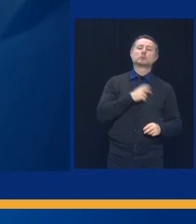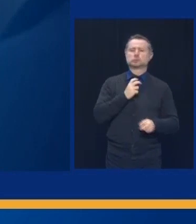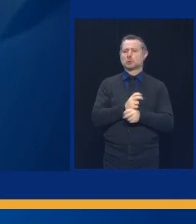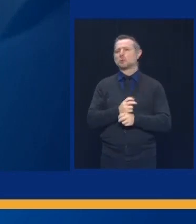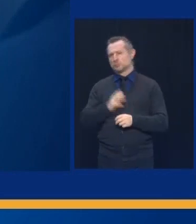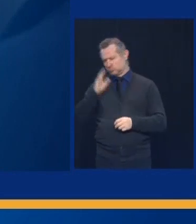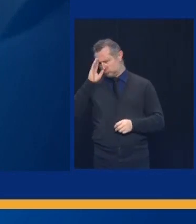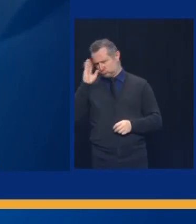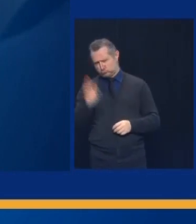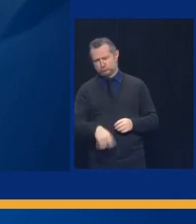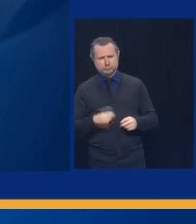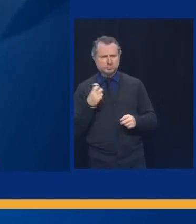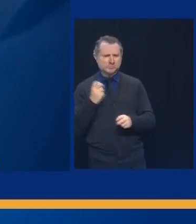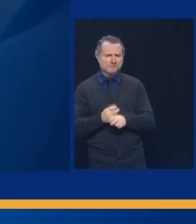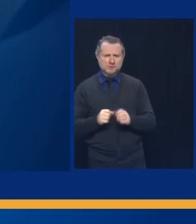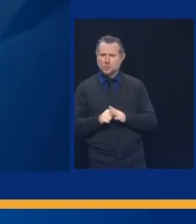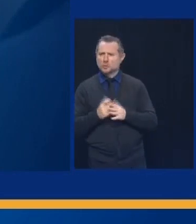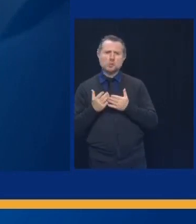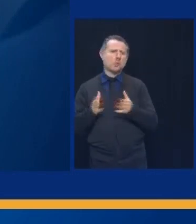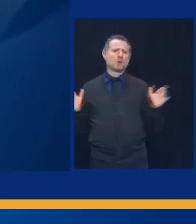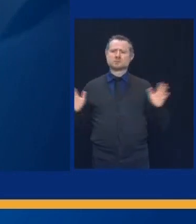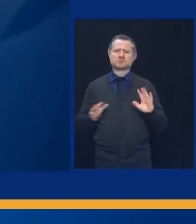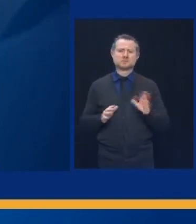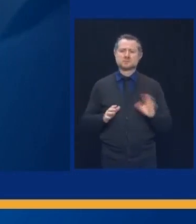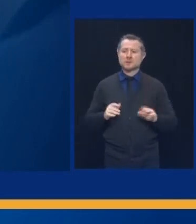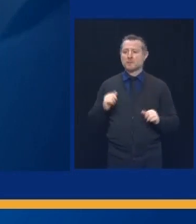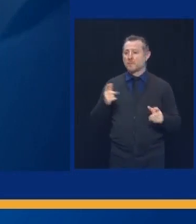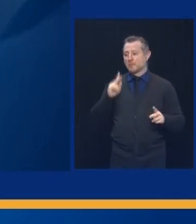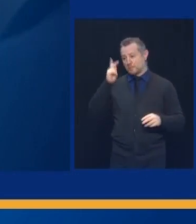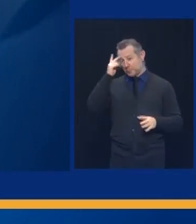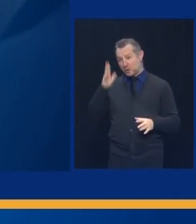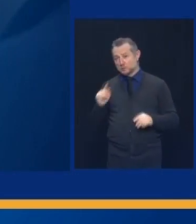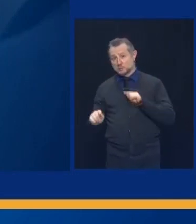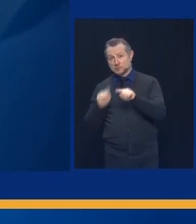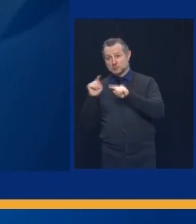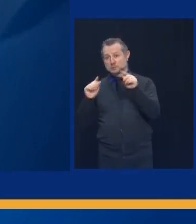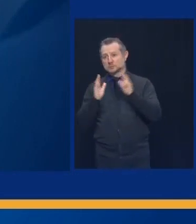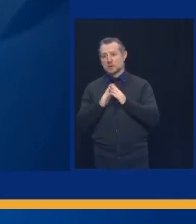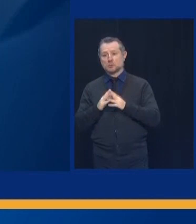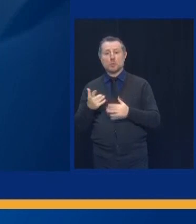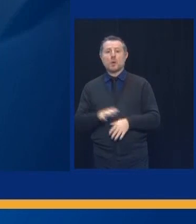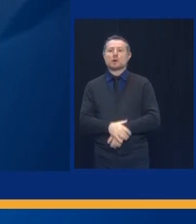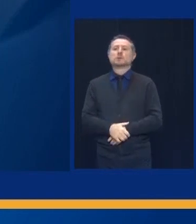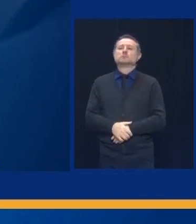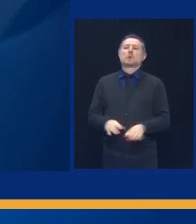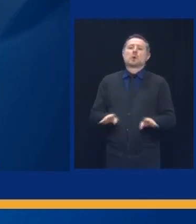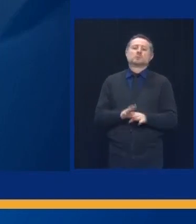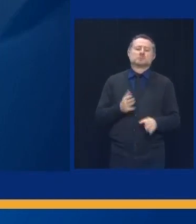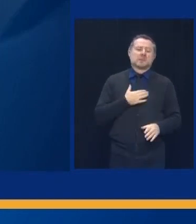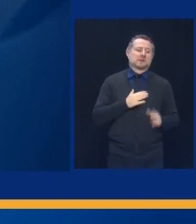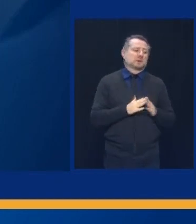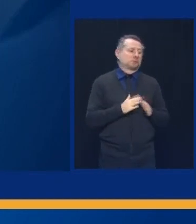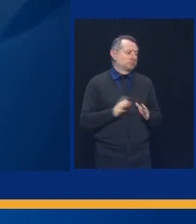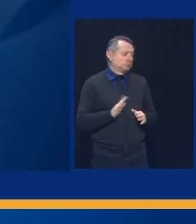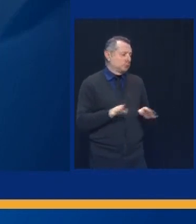YOUR ACTIONS ARE LOCALIZED;5m AND NOT STATEWIDE. SEE, STATEWIDE ACTIONS ARE HARD. RIGHT?a